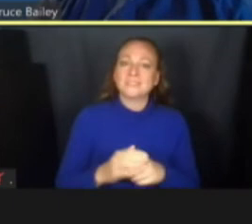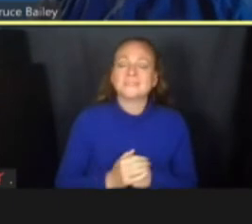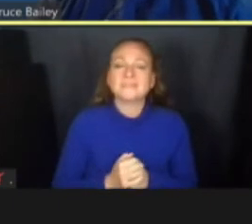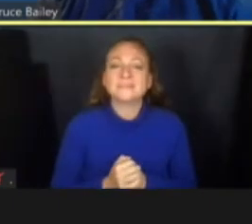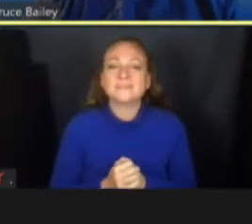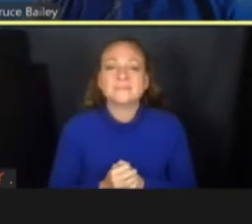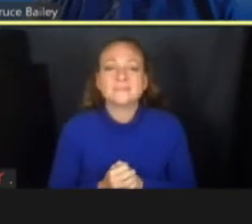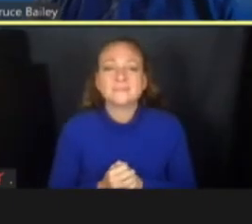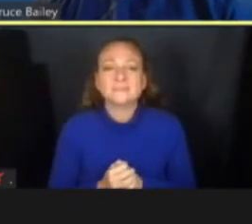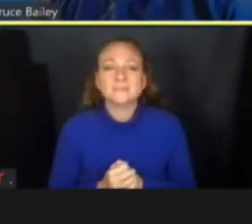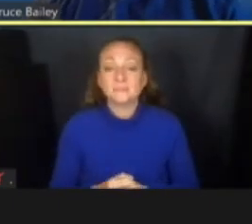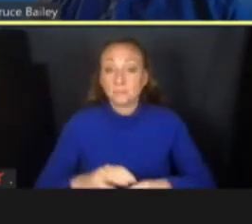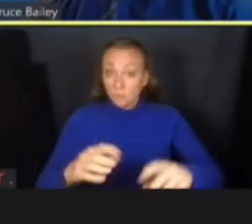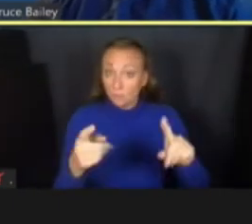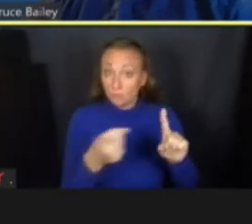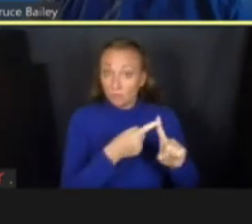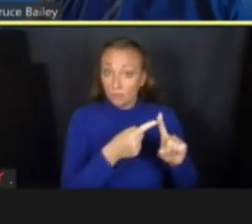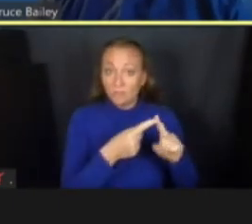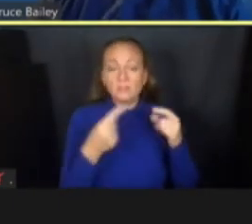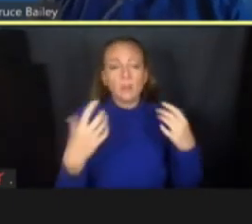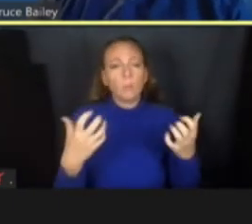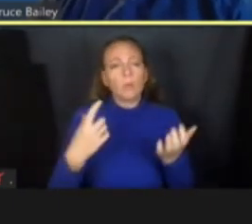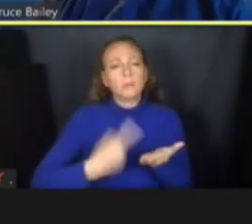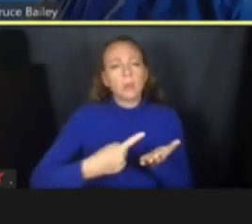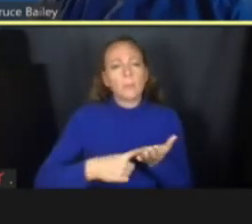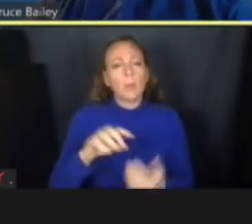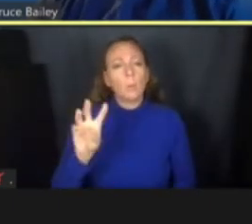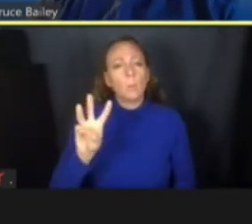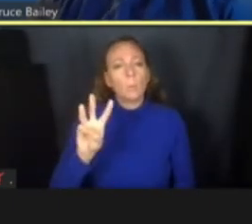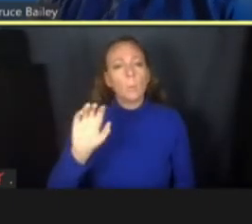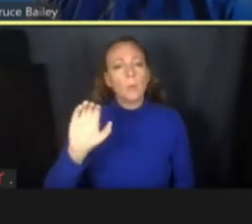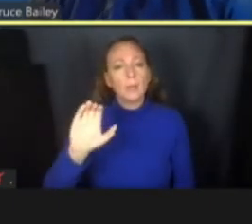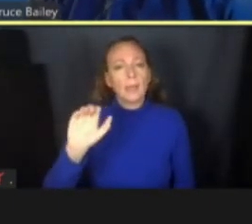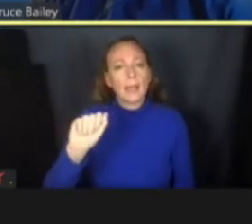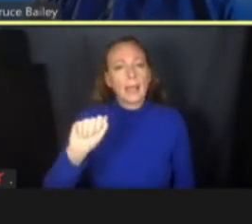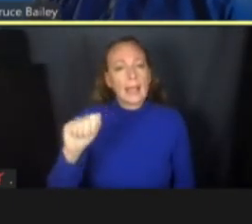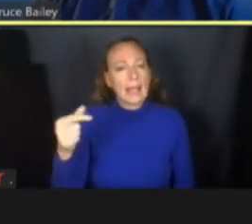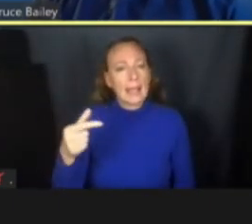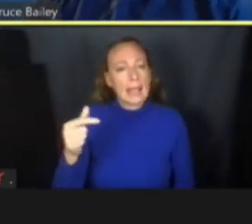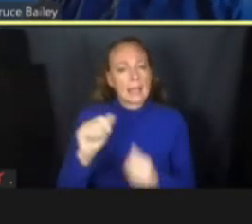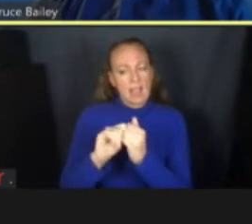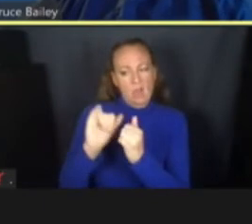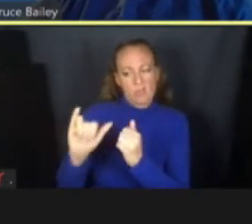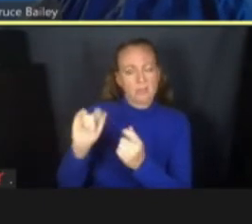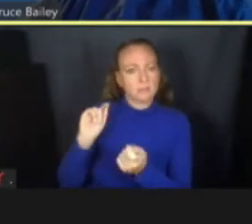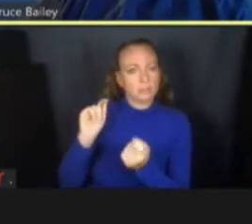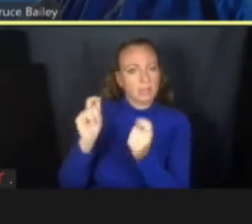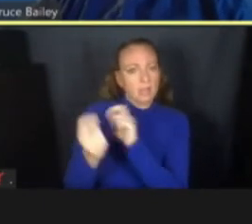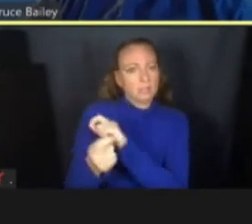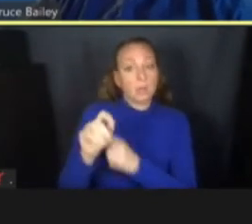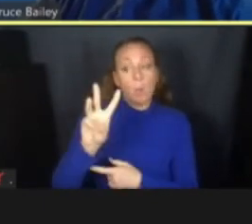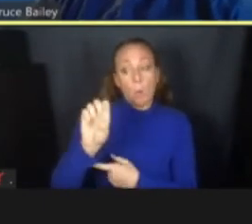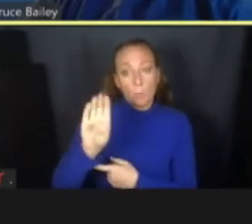So, first up, I wanna talk about WCAG and its evolution, Web Content Accessibility Guidelines.